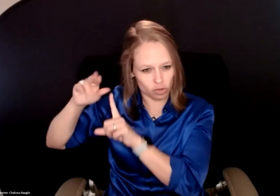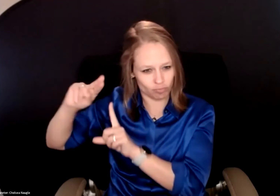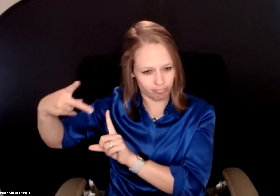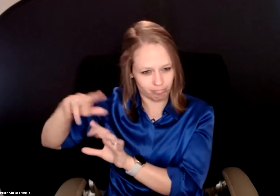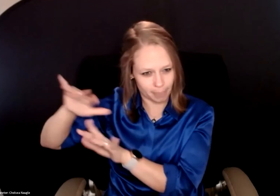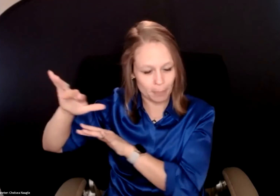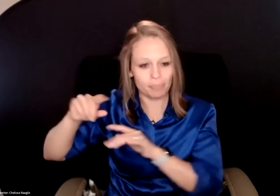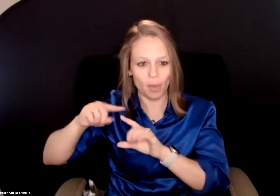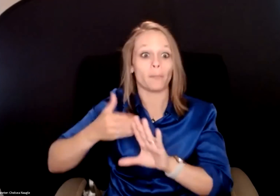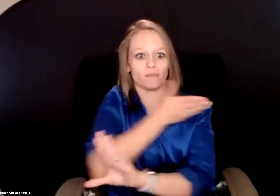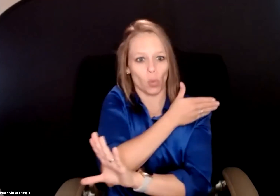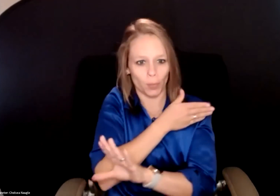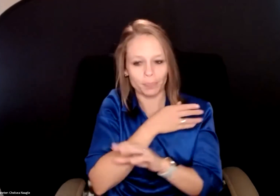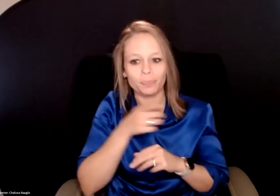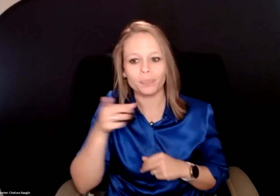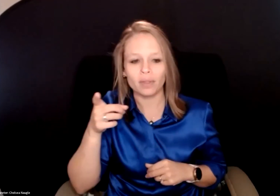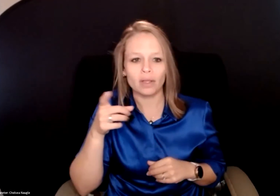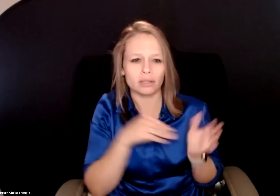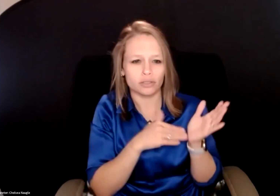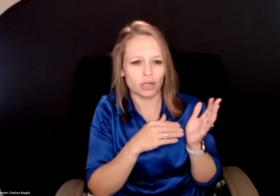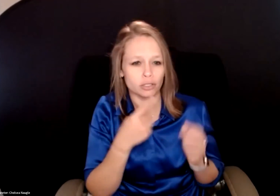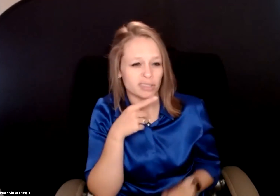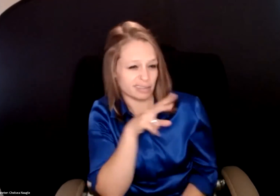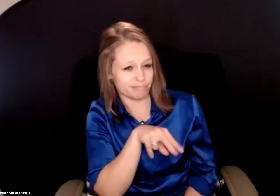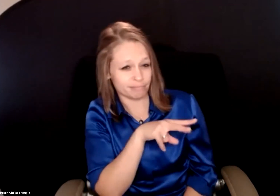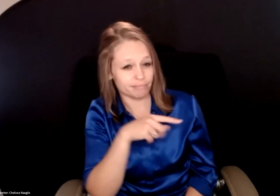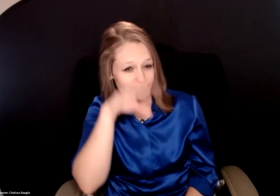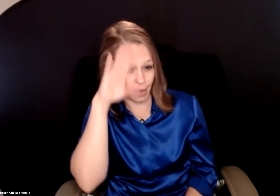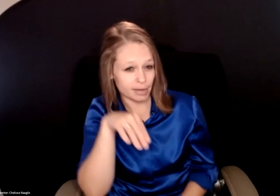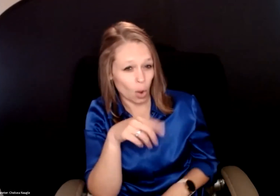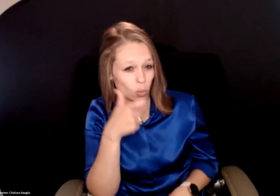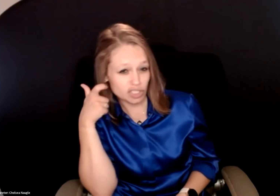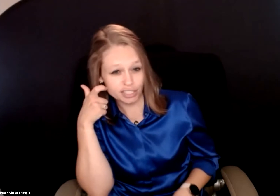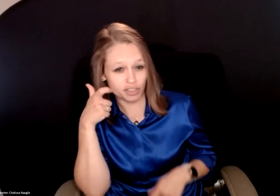They pretty much was like – I understand addiction more than you do and this is all you have to do to stop.